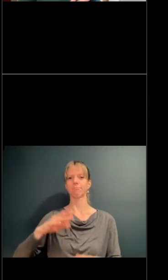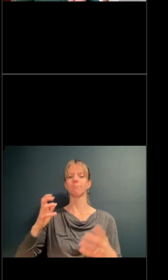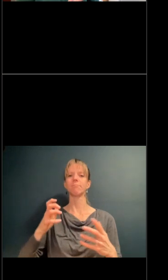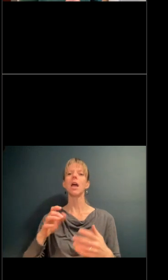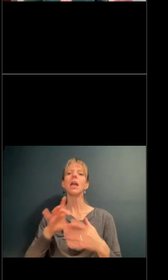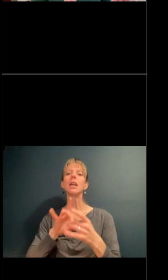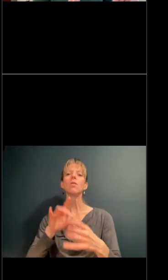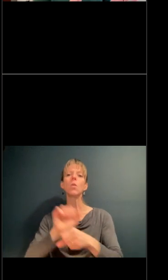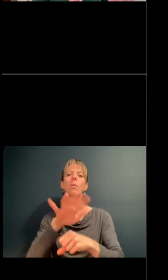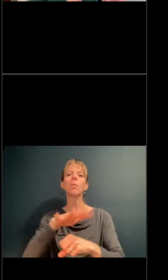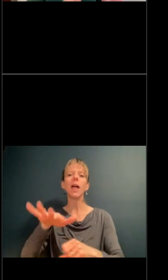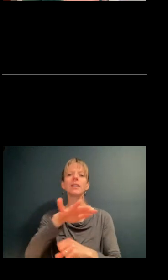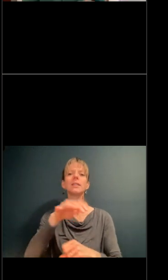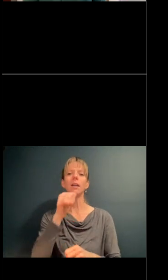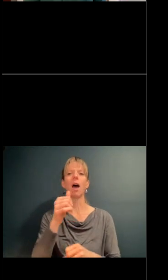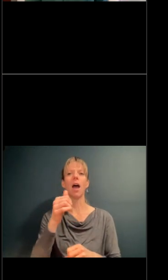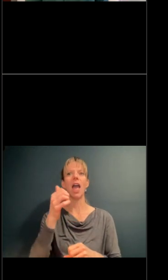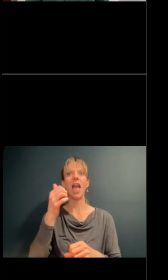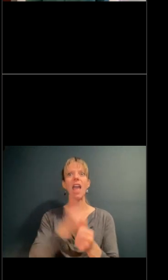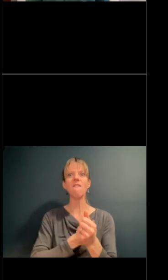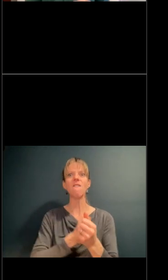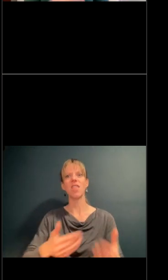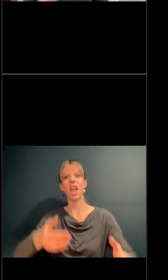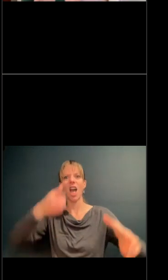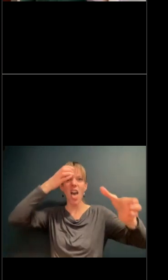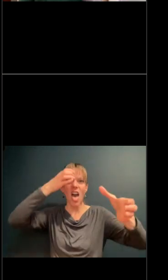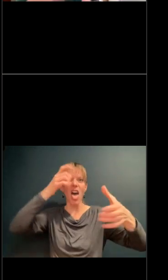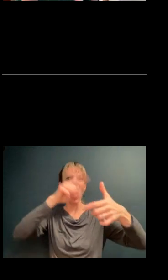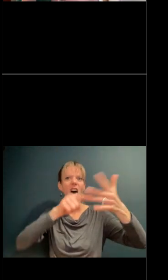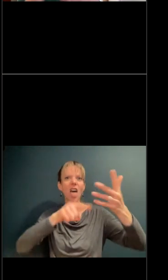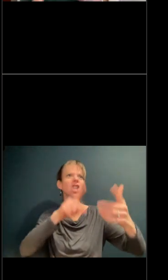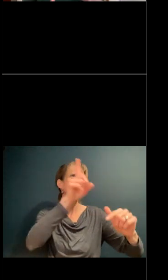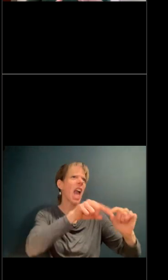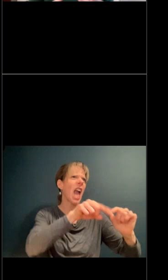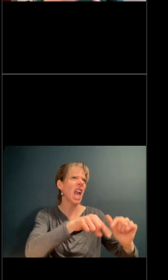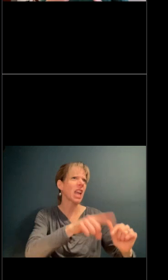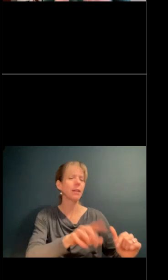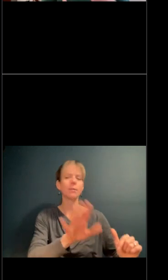by knowing everything someone can't do, but by becoming fluent in all the